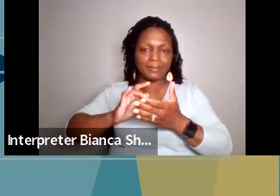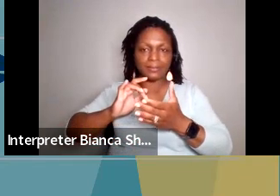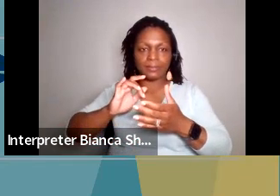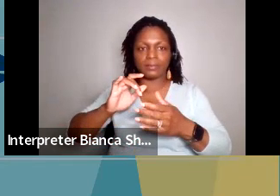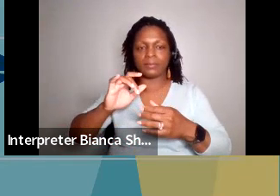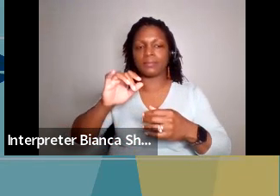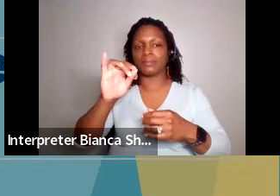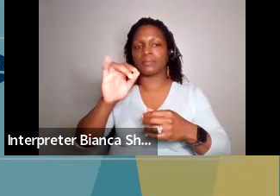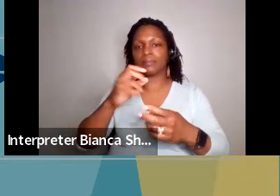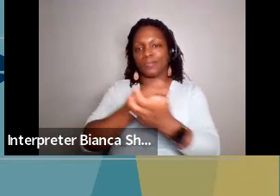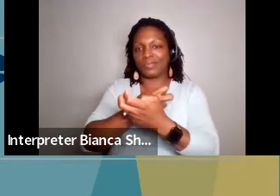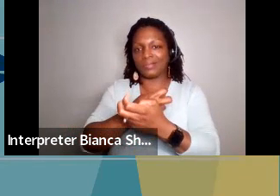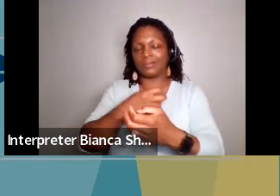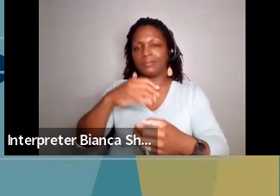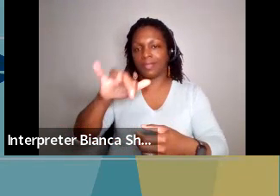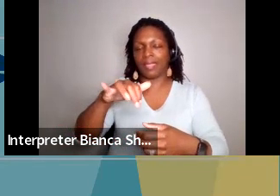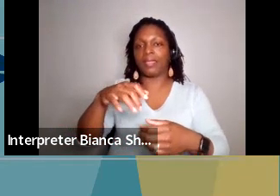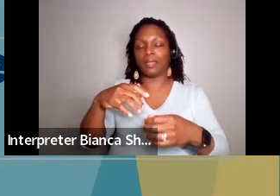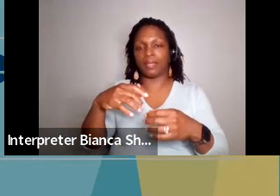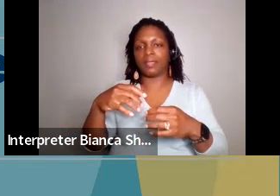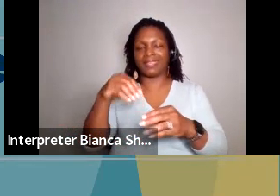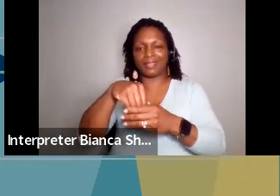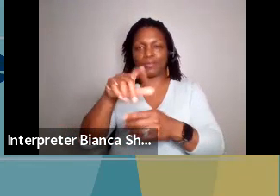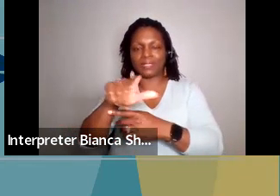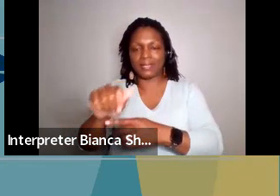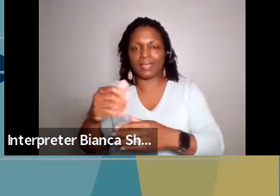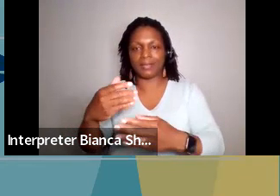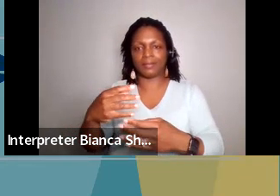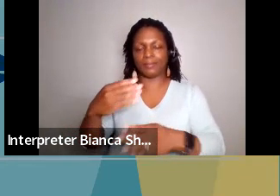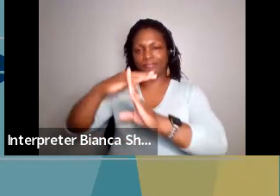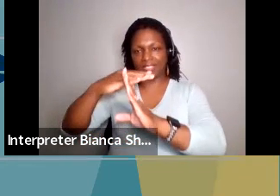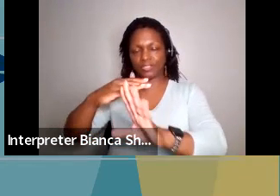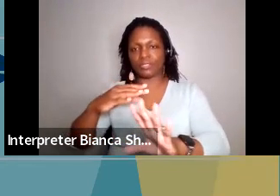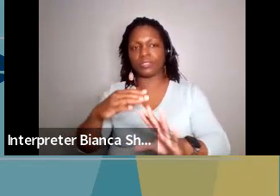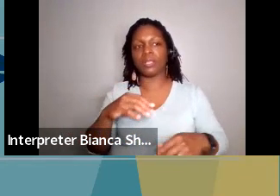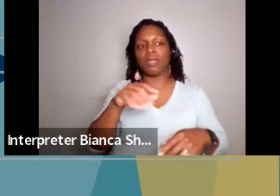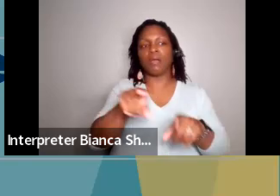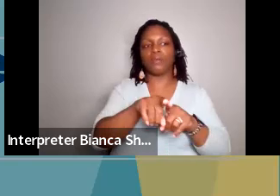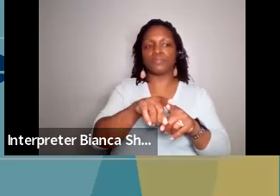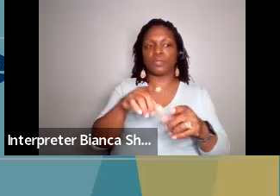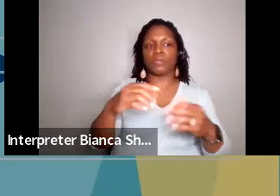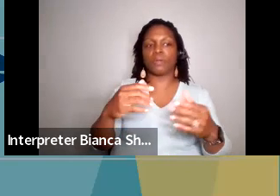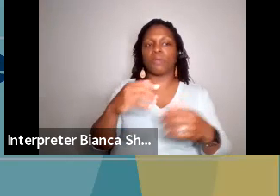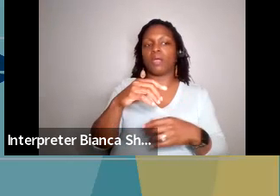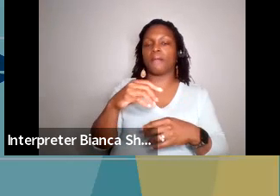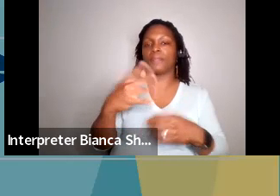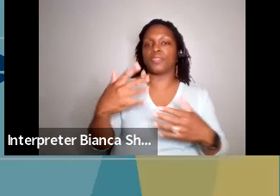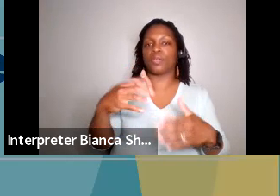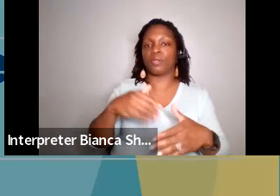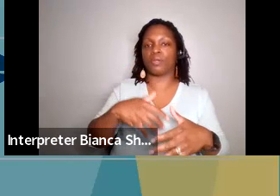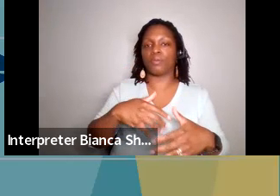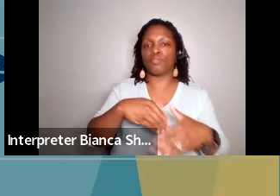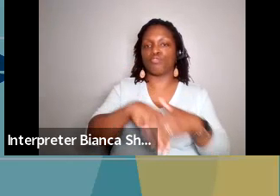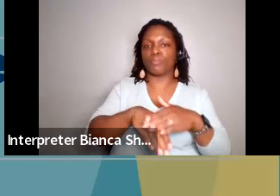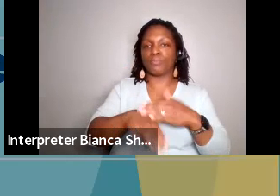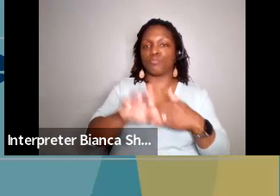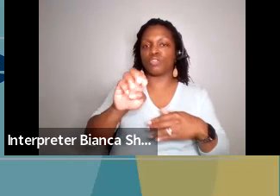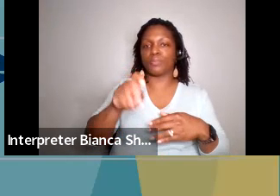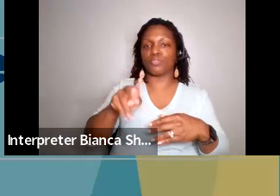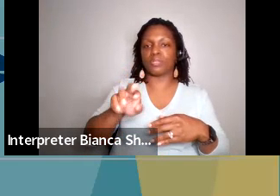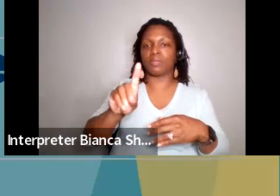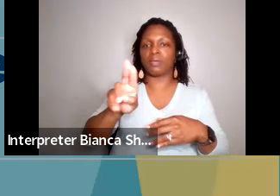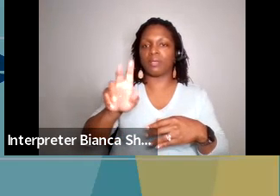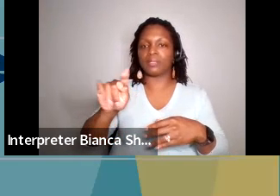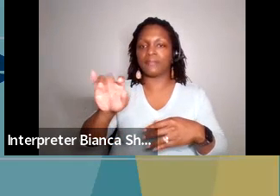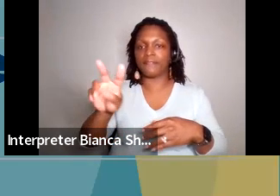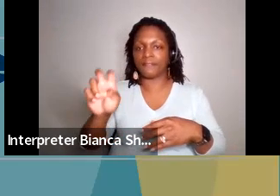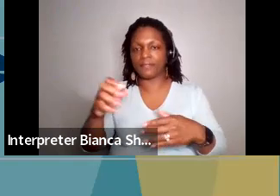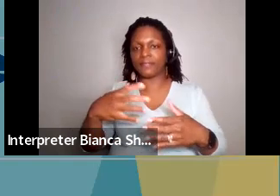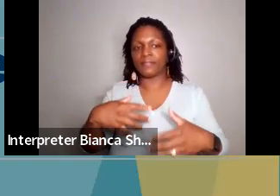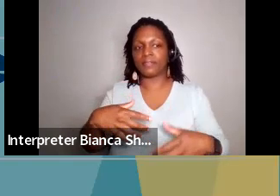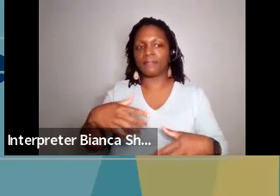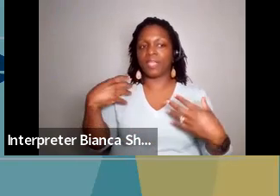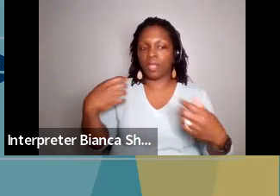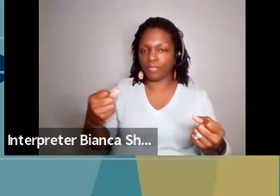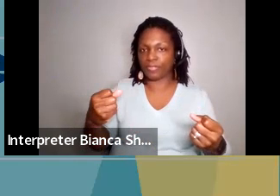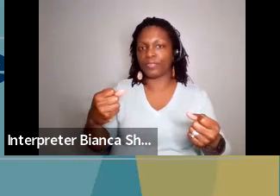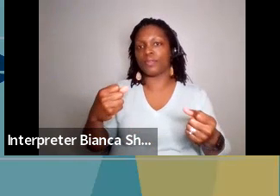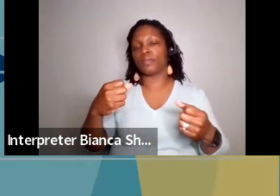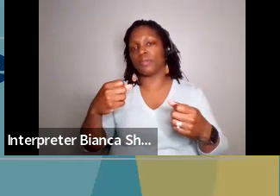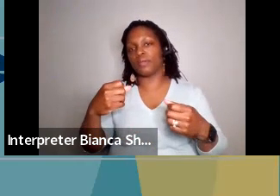Lead outlet poisoning in Louisiana. The other one is the reproductive health program, and that is and they hold the Federal title X Grant, and that, aims to reduce female and infant mortality